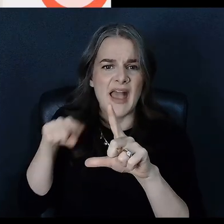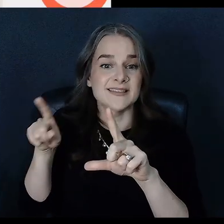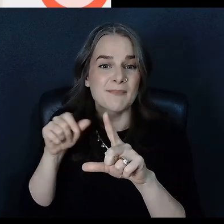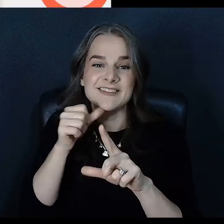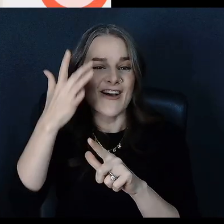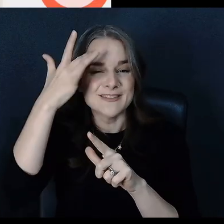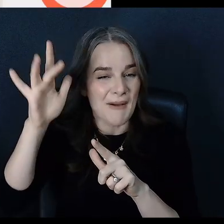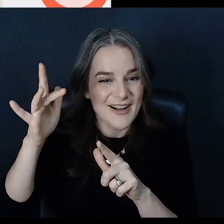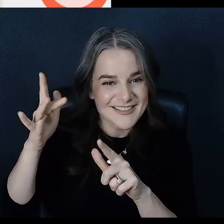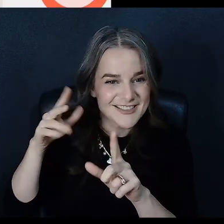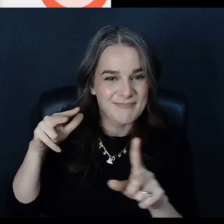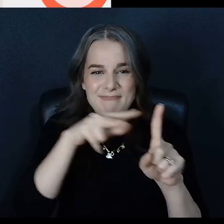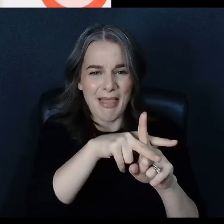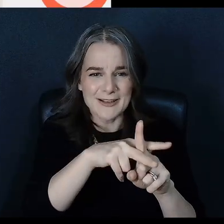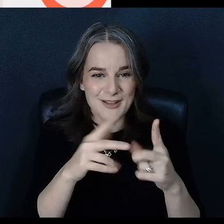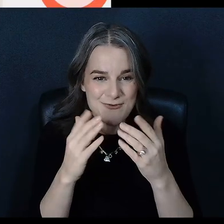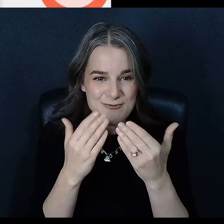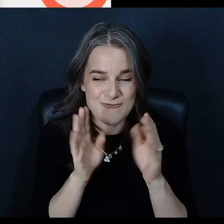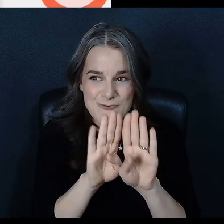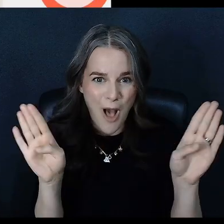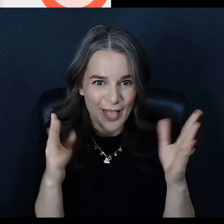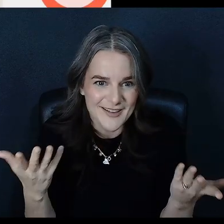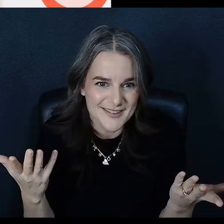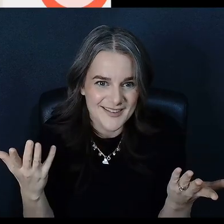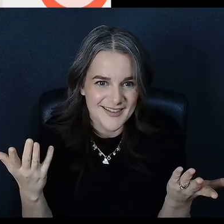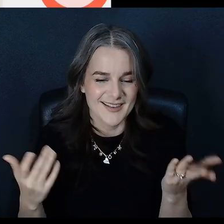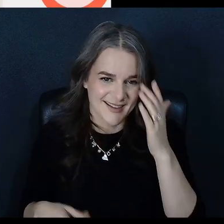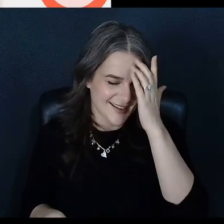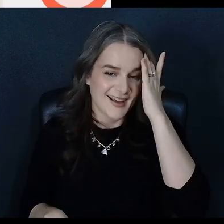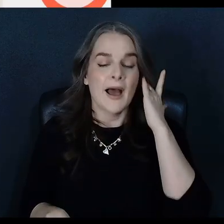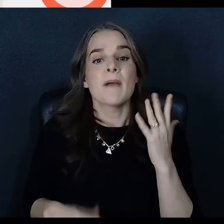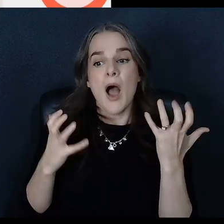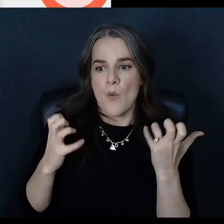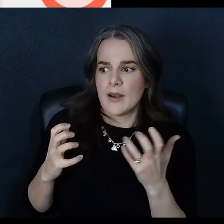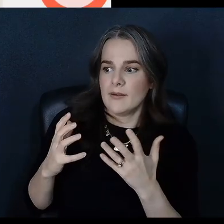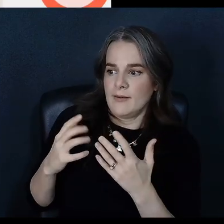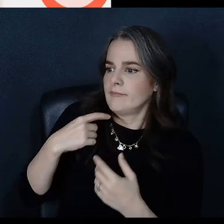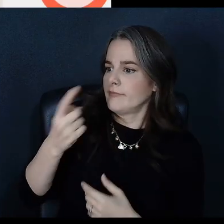But I want to control when that fan comes on and off. I can plug it into one of these wireless-enabled plugs